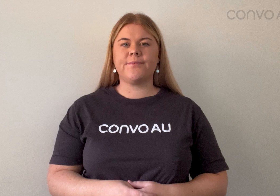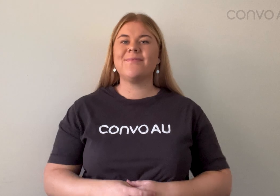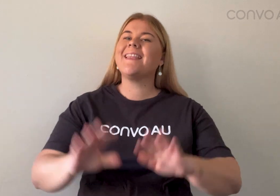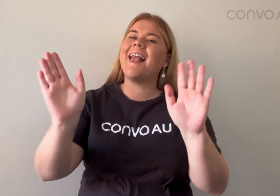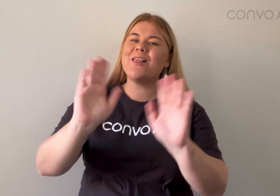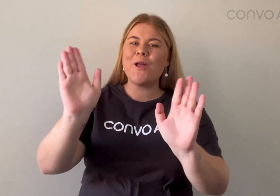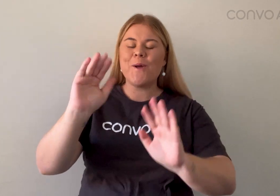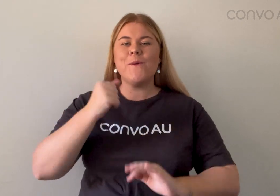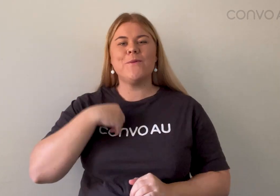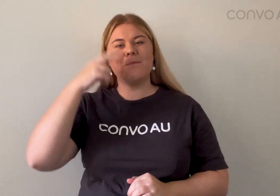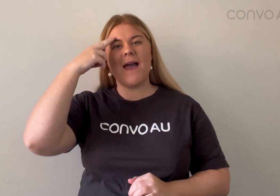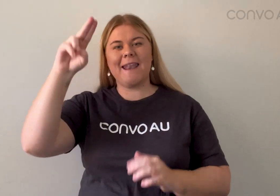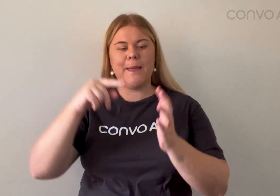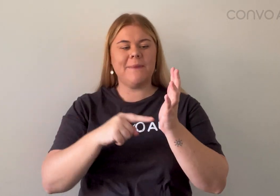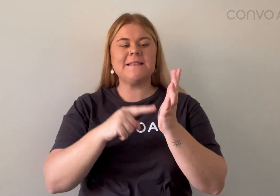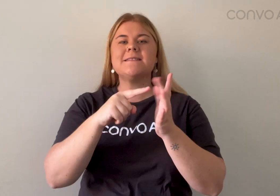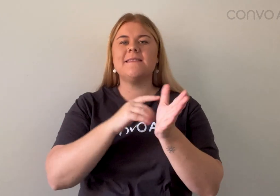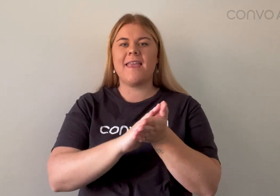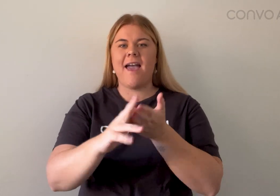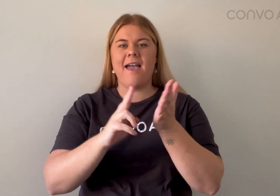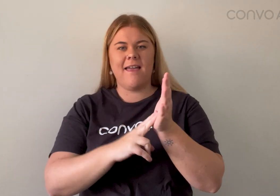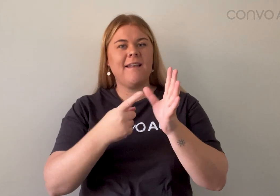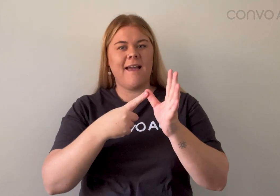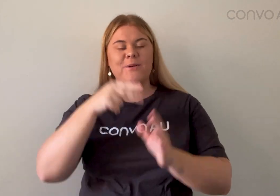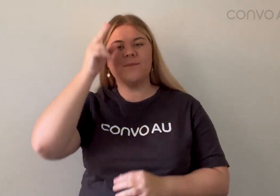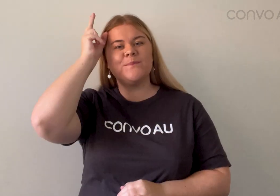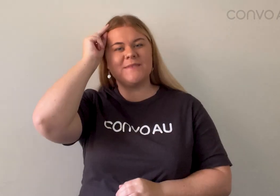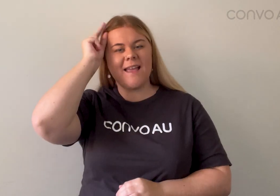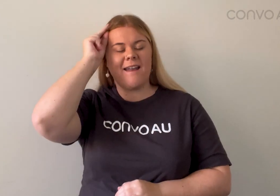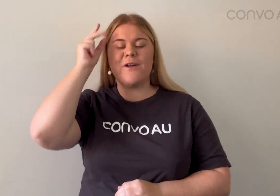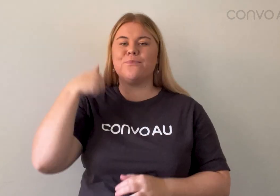Hello! My name is Tiahna.